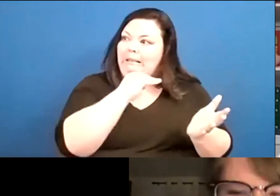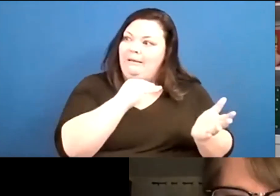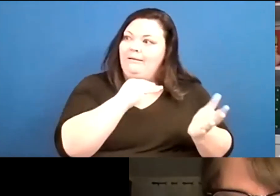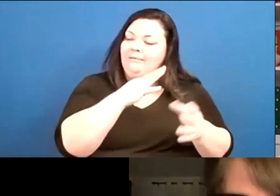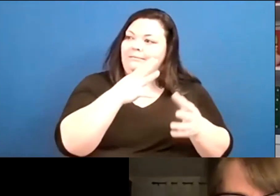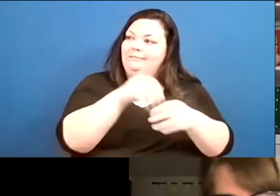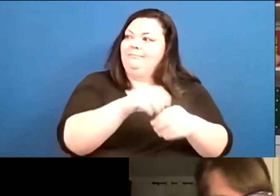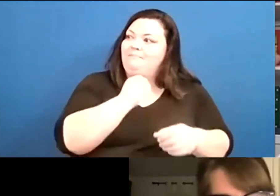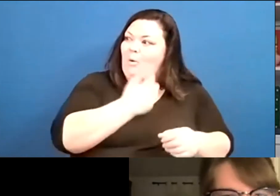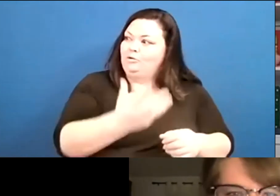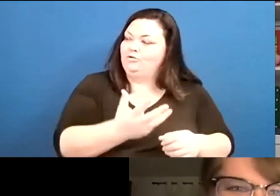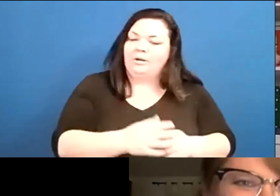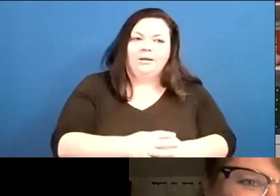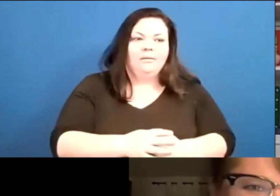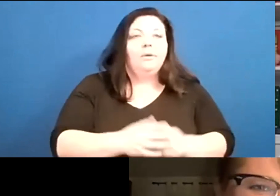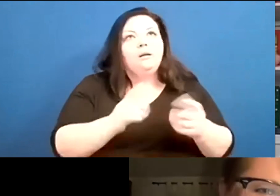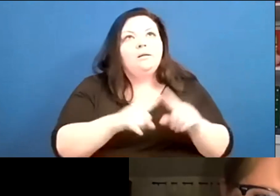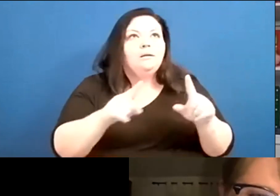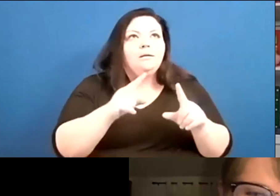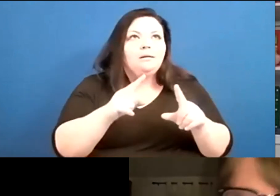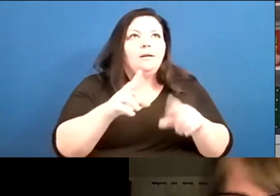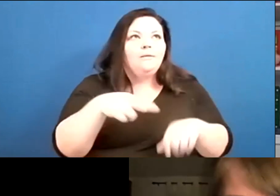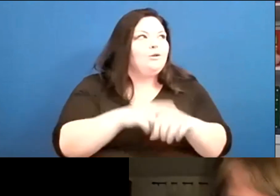but I was like, it makes sense, of course, you can, why wouldn't you be able to, but